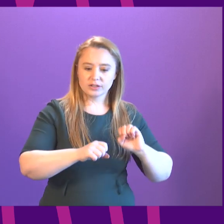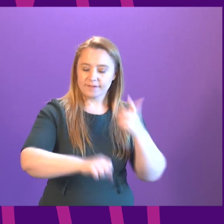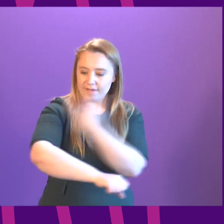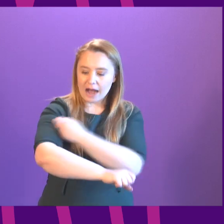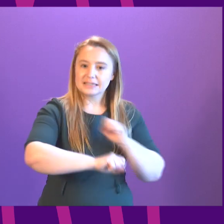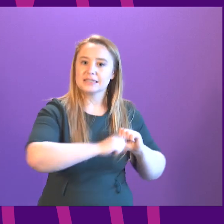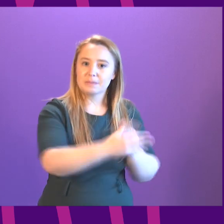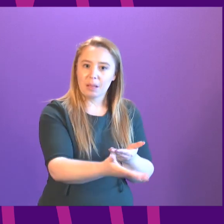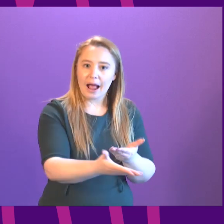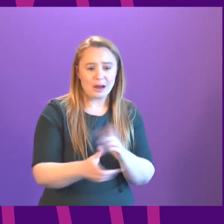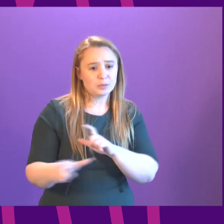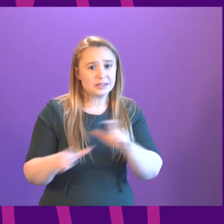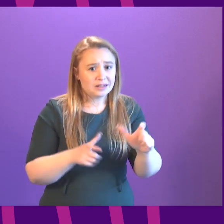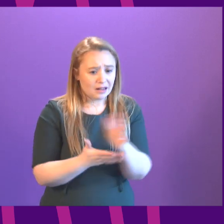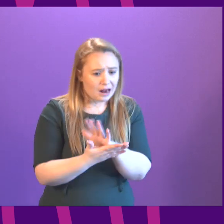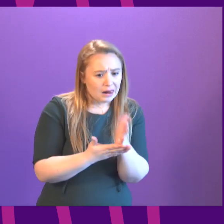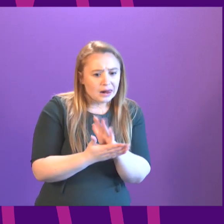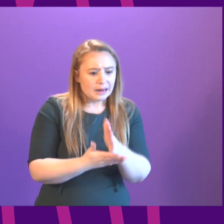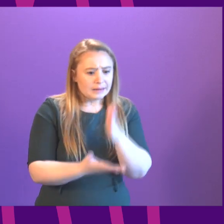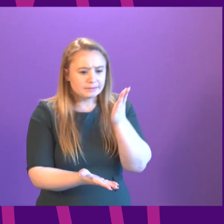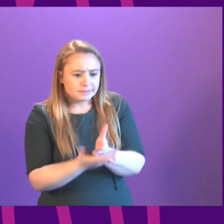We hope that, after that, as we move into the summer, we will be in a position to move